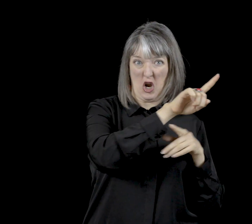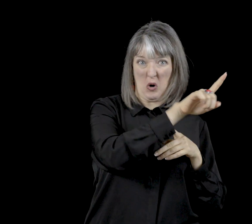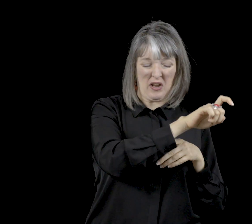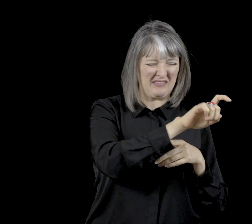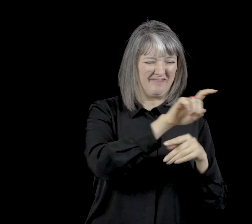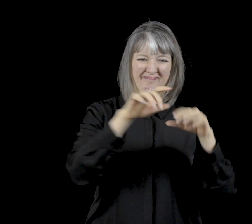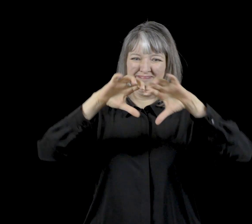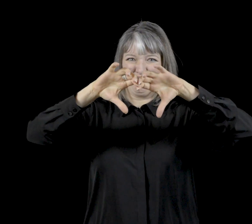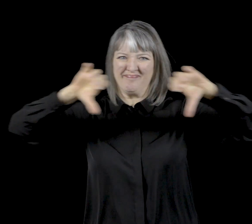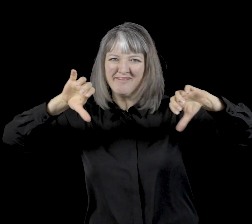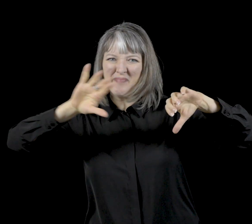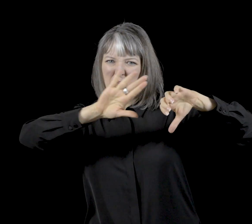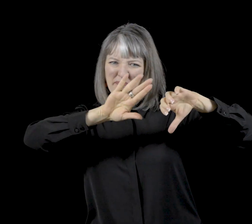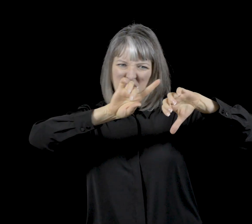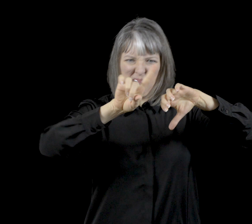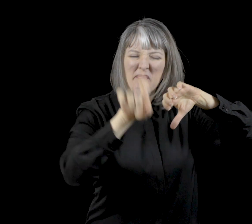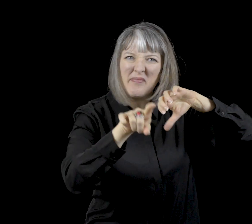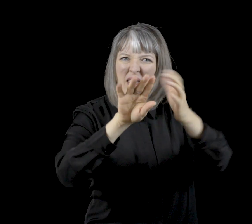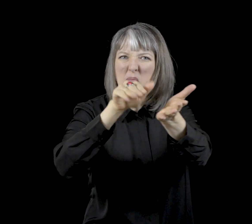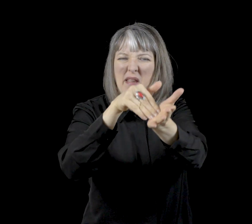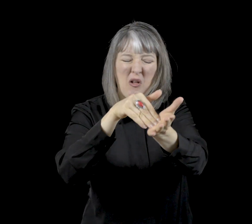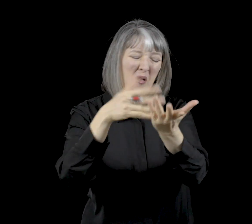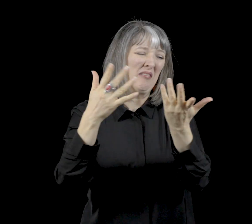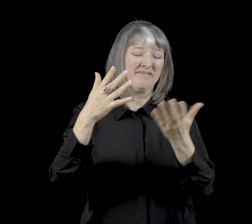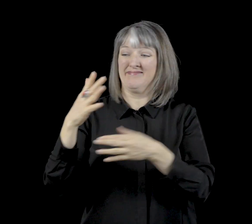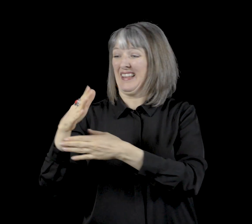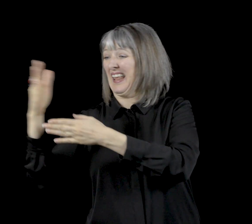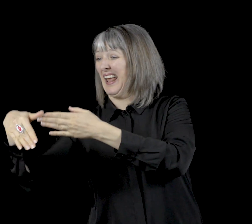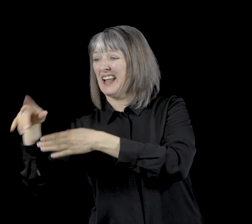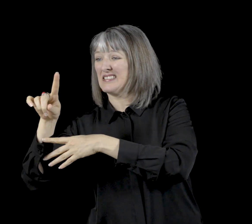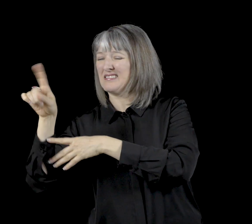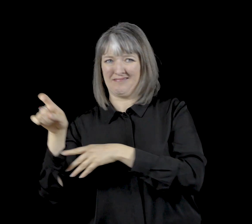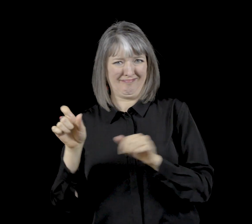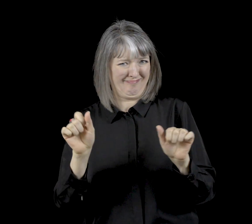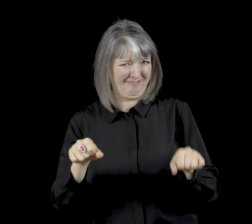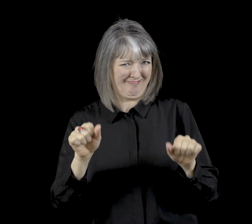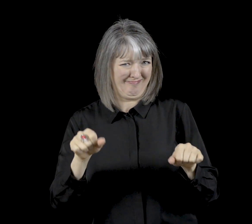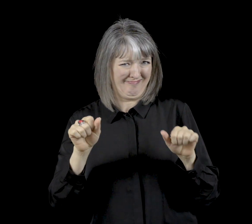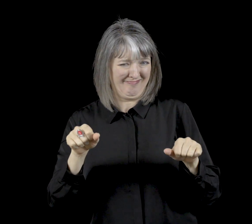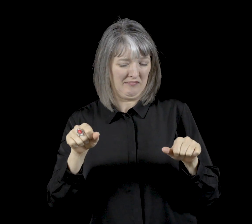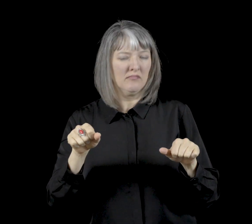Our questions can be at the start, middle or end of a sentence.